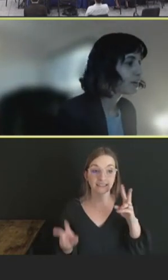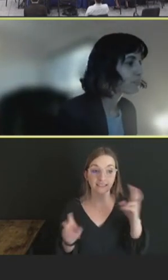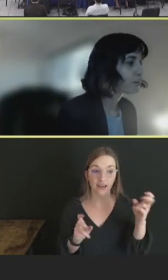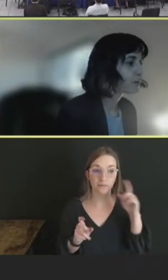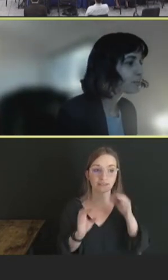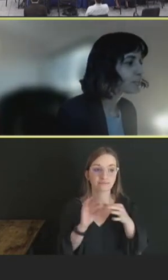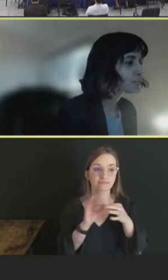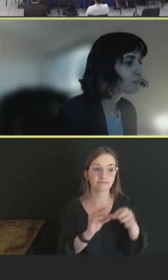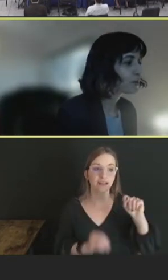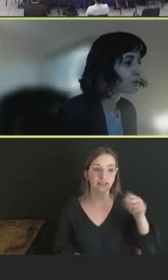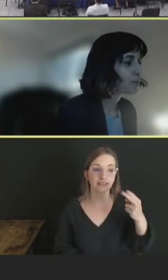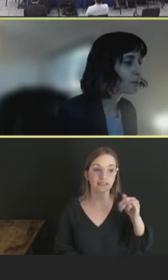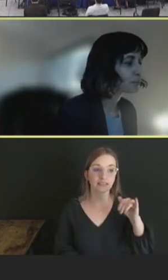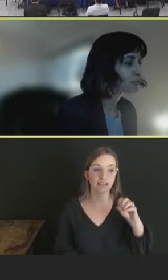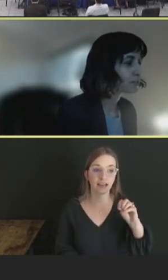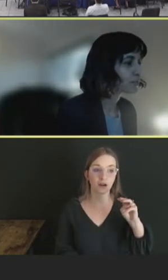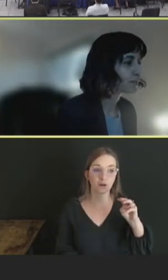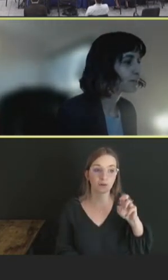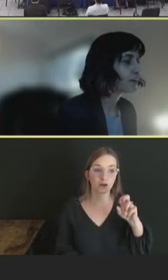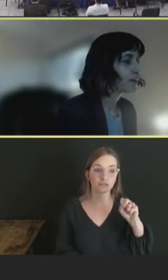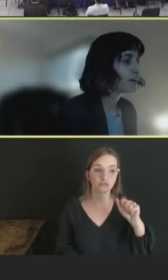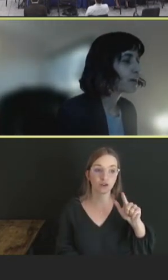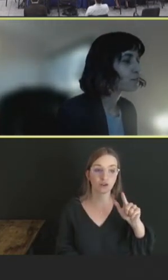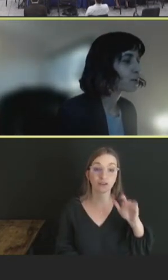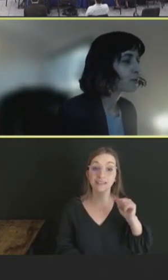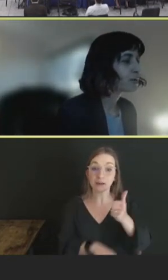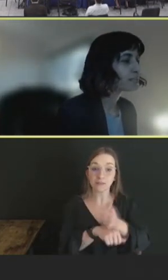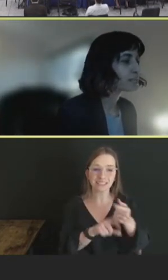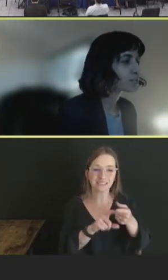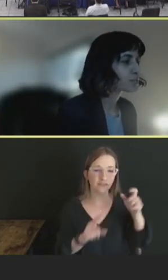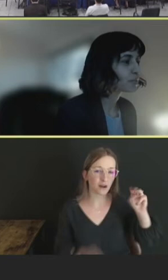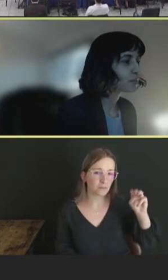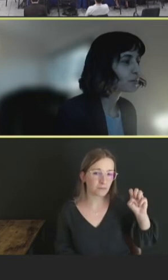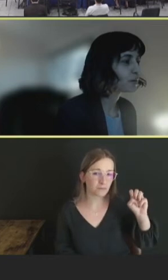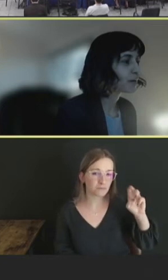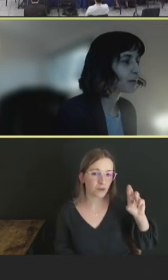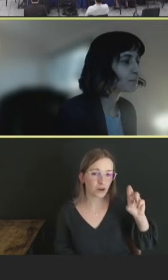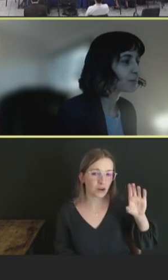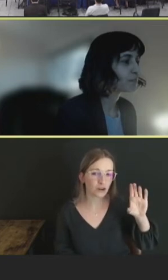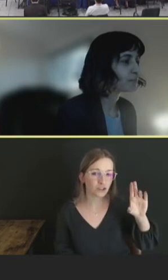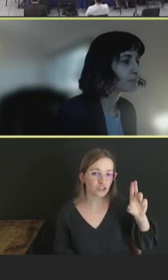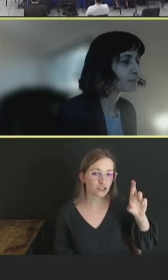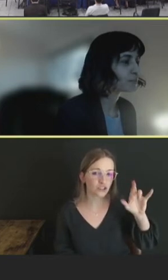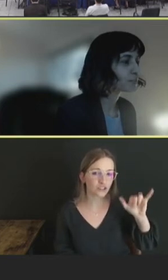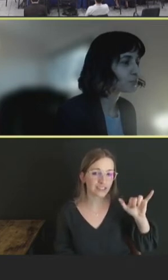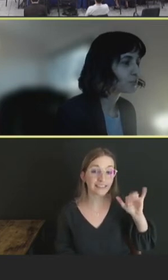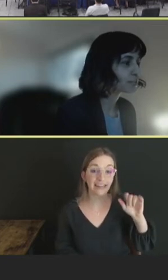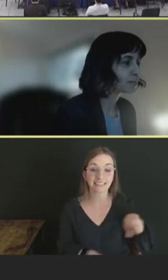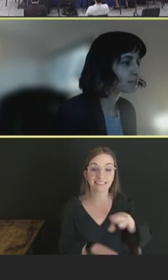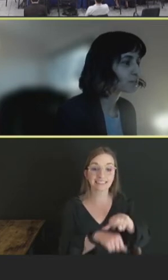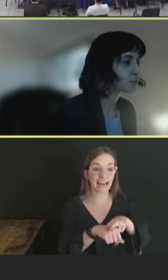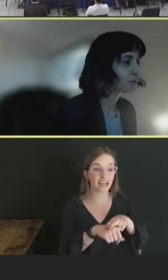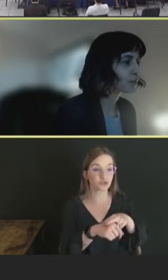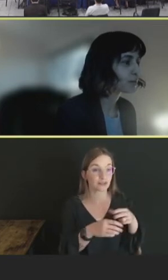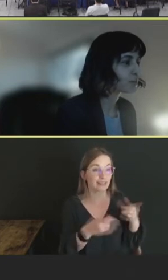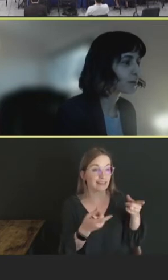Thiomersal is a mercury-based preservative, and mercury is a naturally occurring element found in the earth's crust, air, soil, and water.